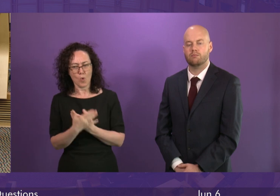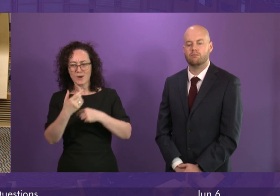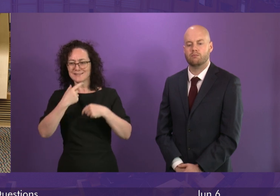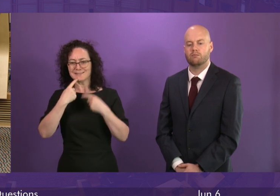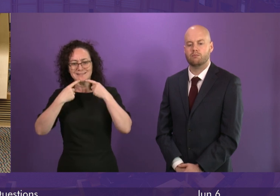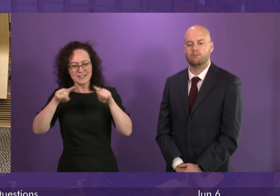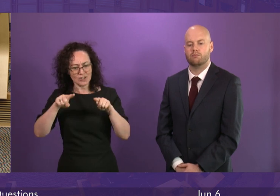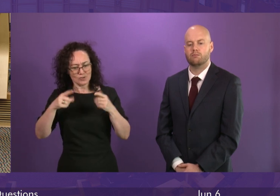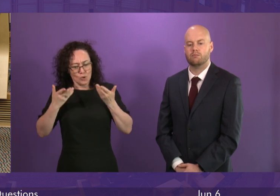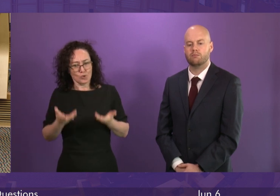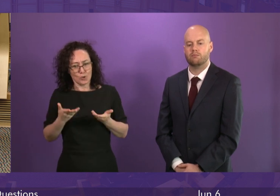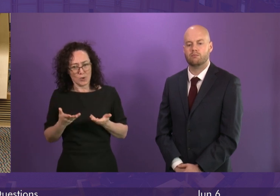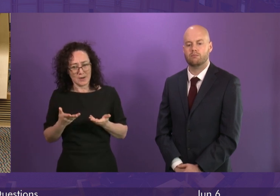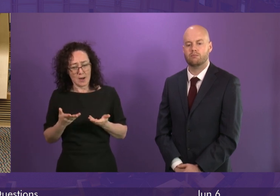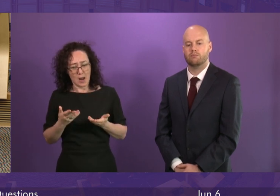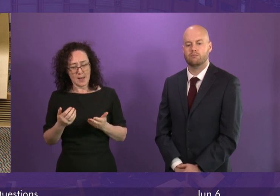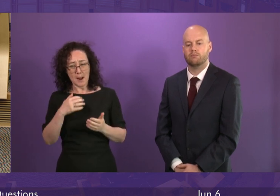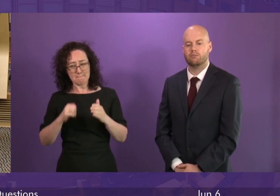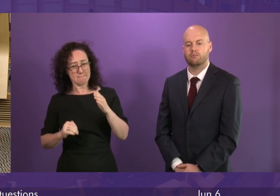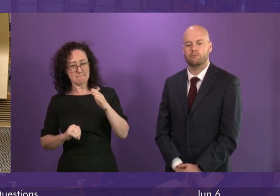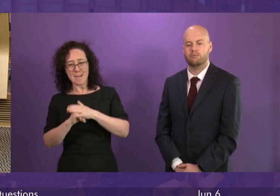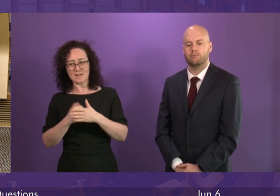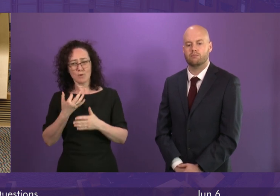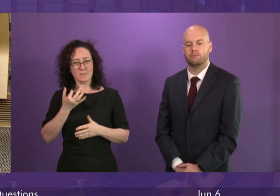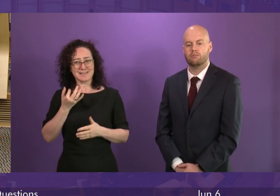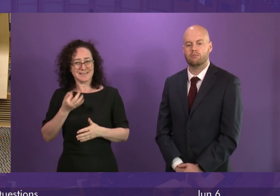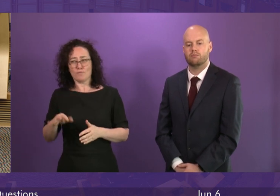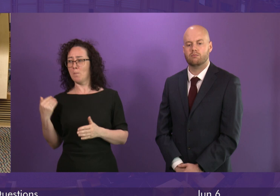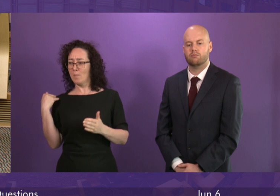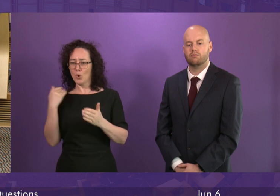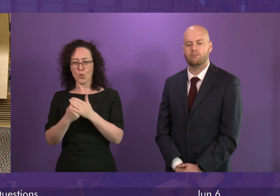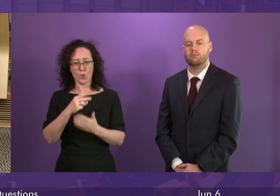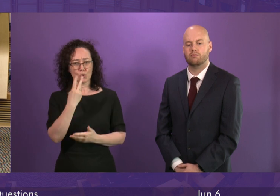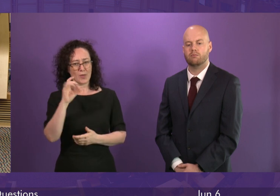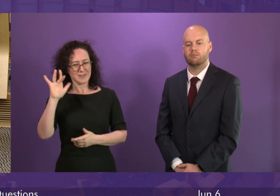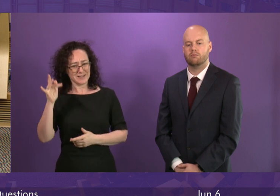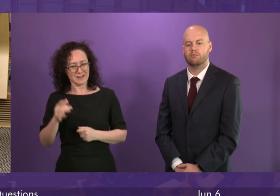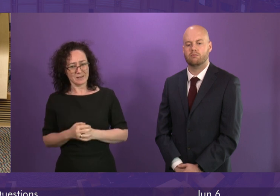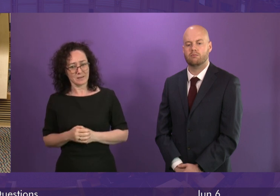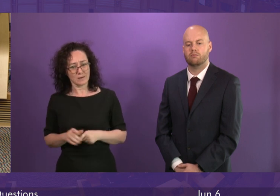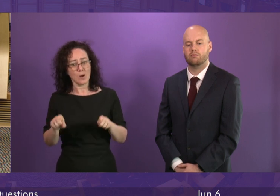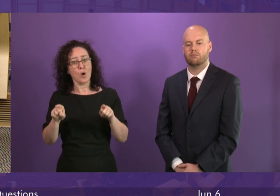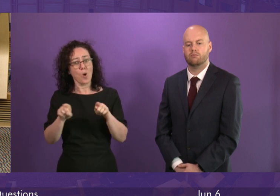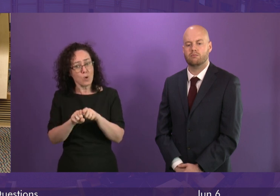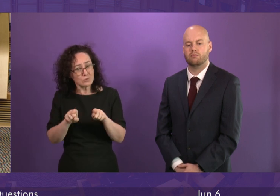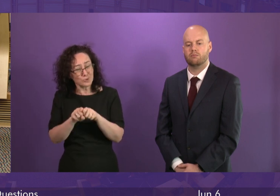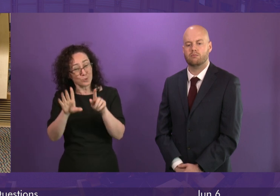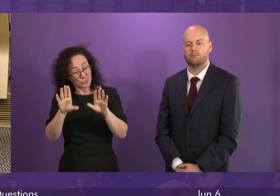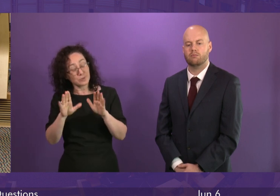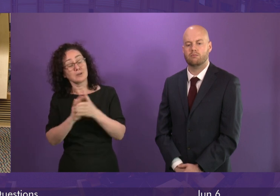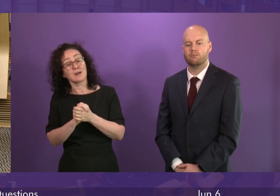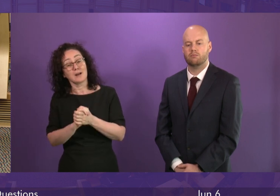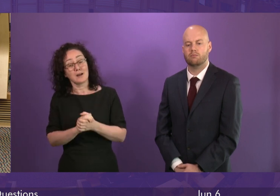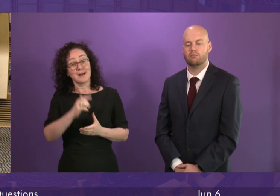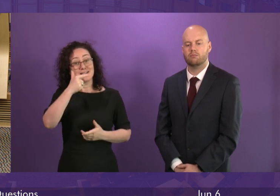record level since 2010—and rising resources being put into schools, including £750 million